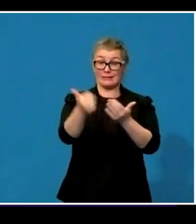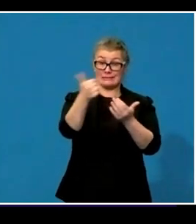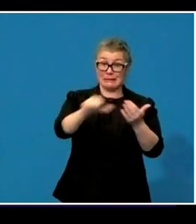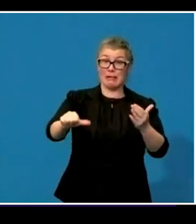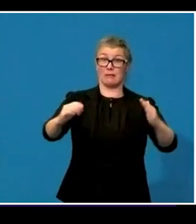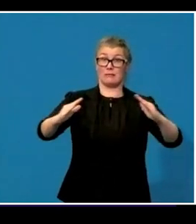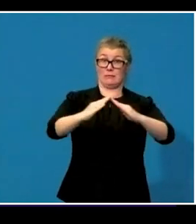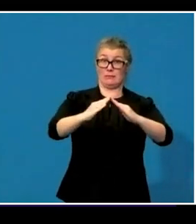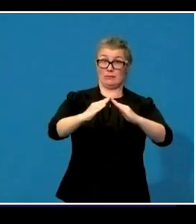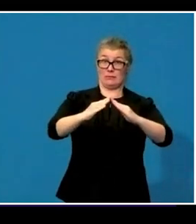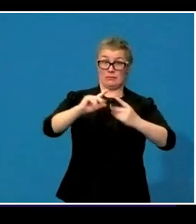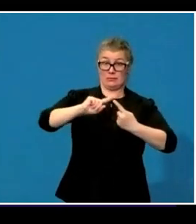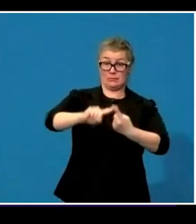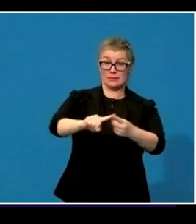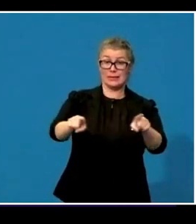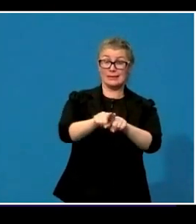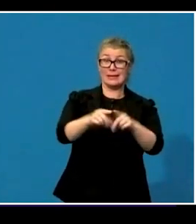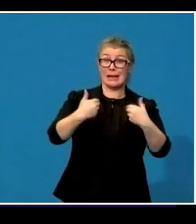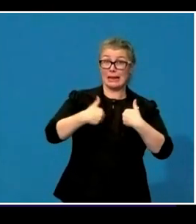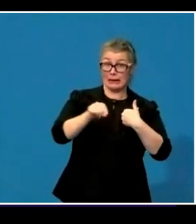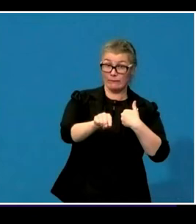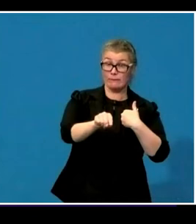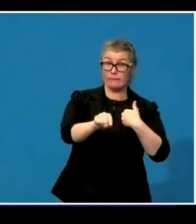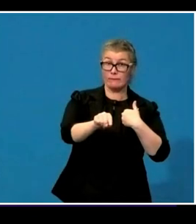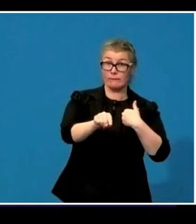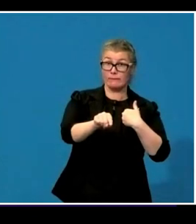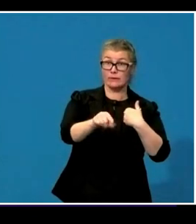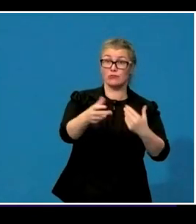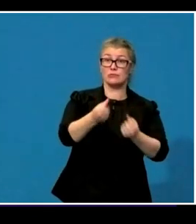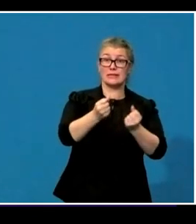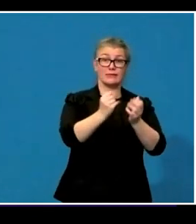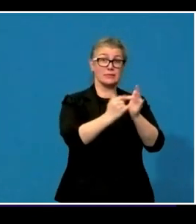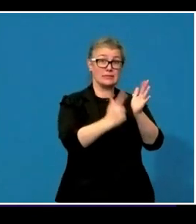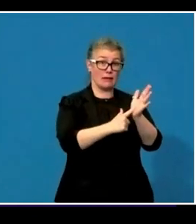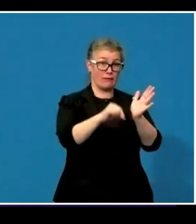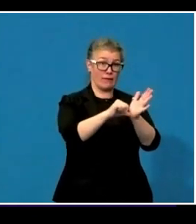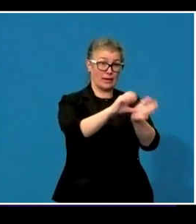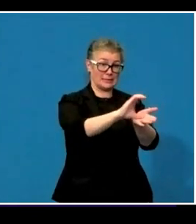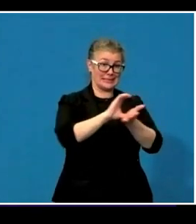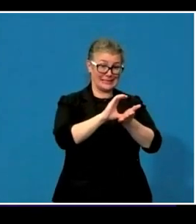arrangement. JOAN: Yes. CHAIR: But the SIL funding arrangement had been terminated by